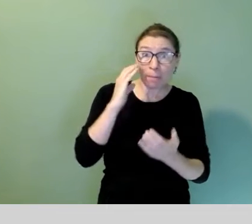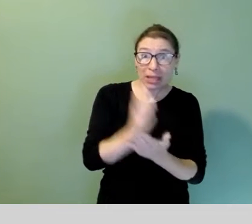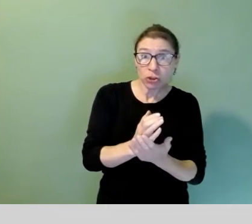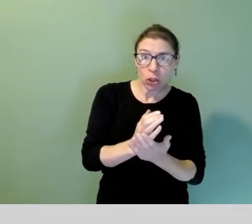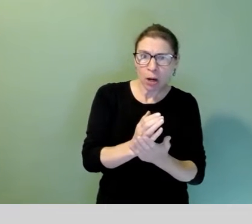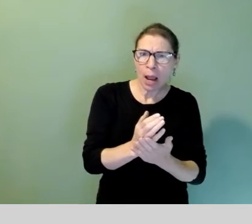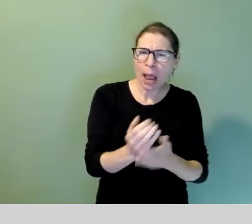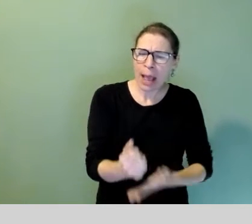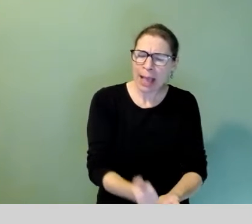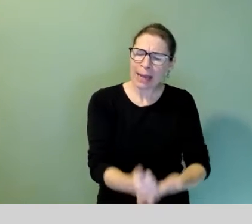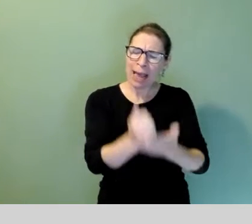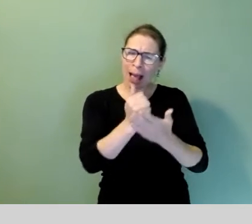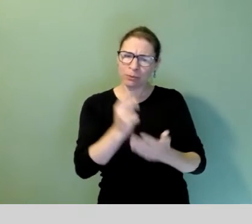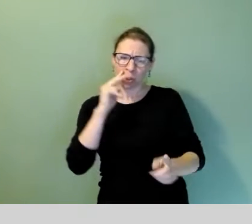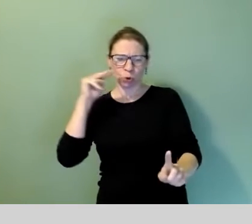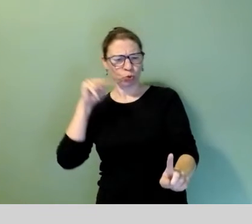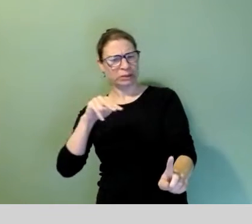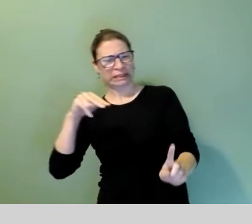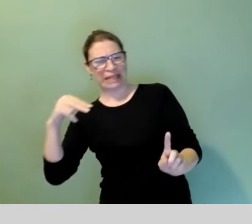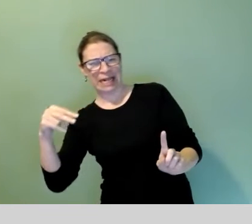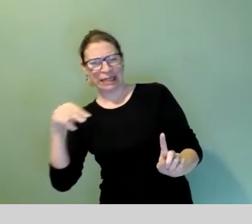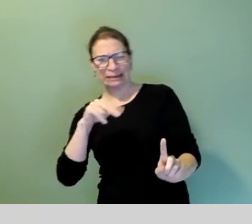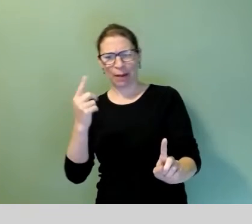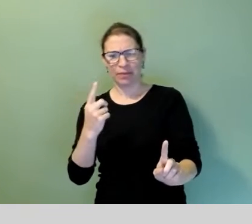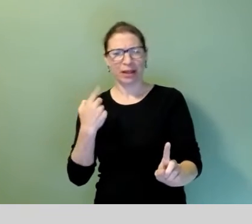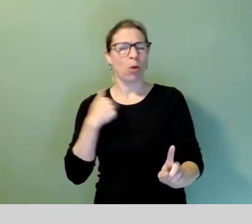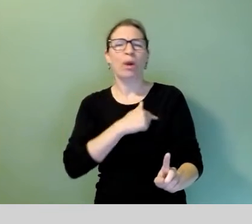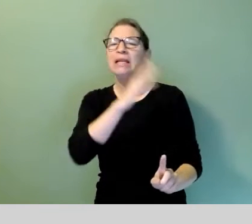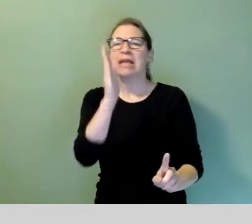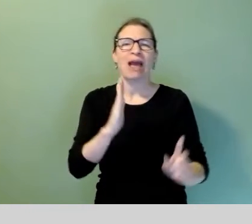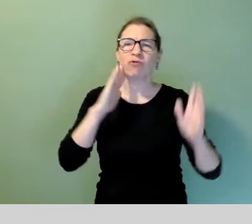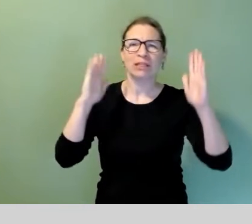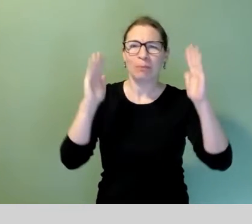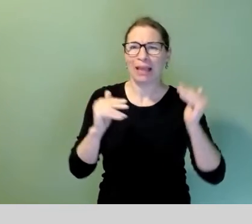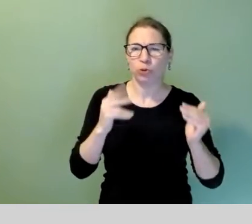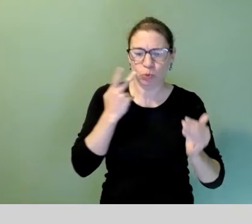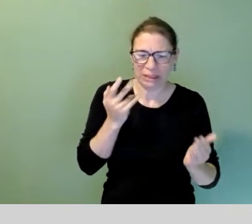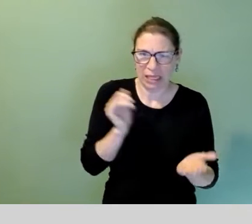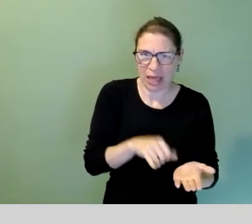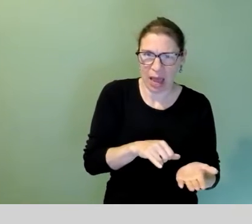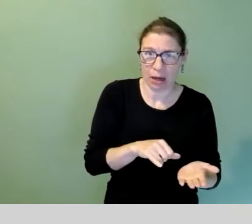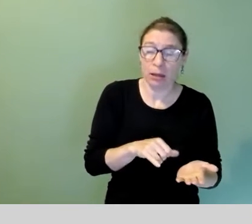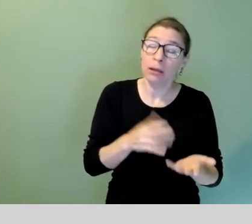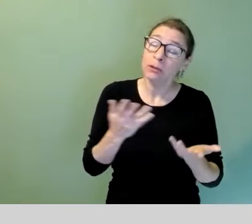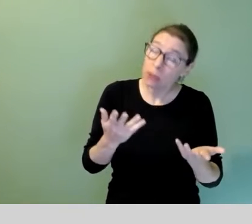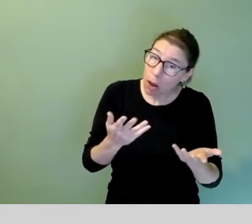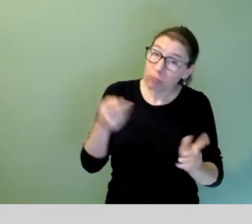And this is one way of saying that we should use visualization to better understand our data and to notice